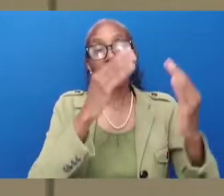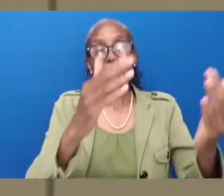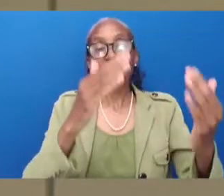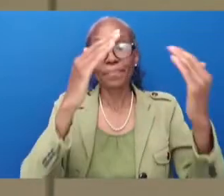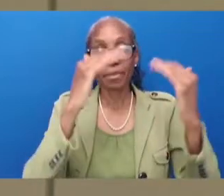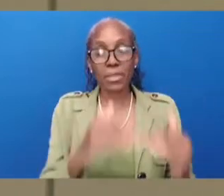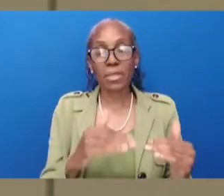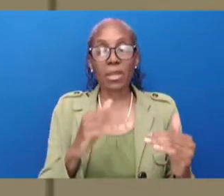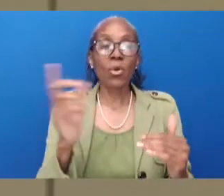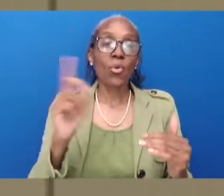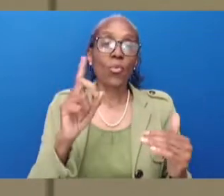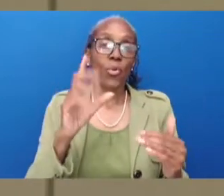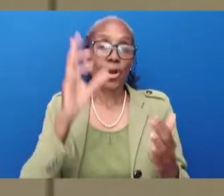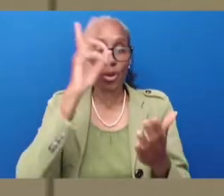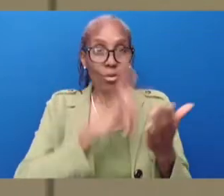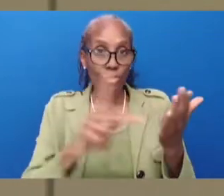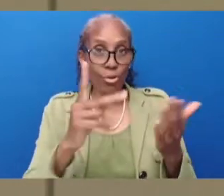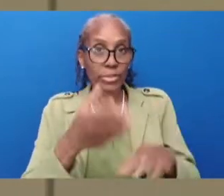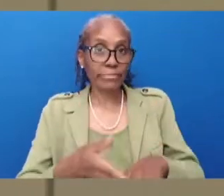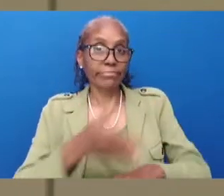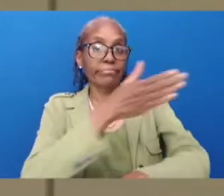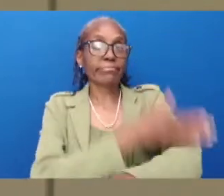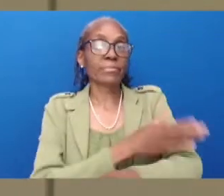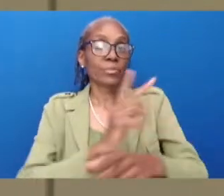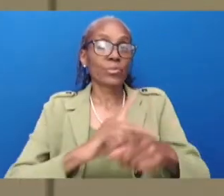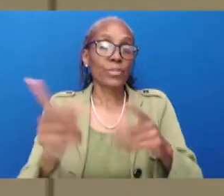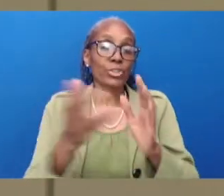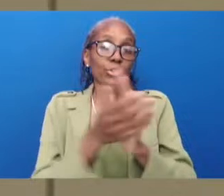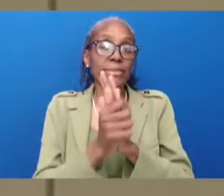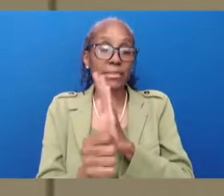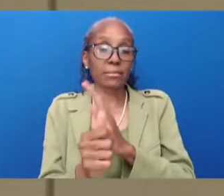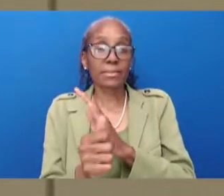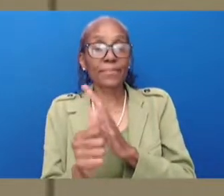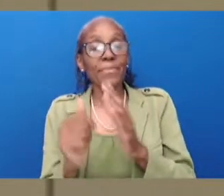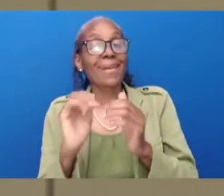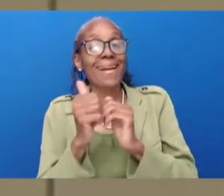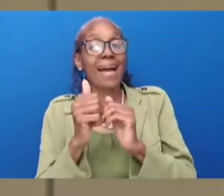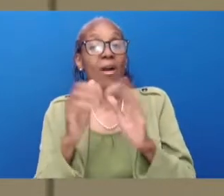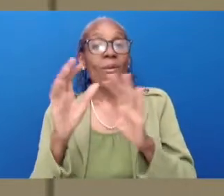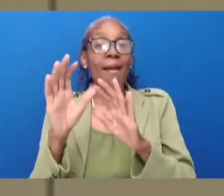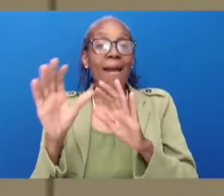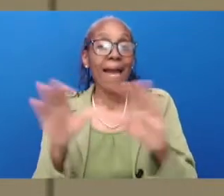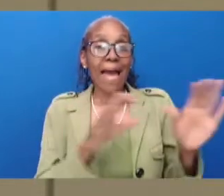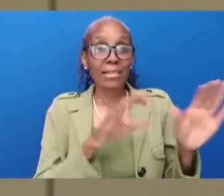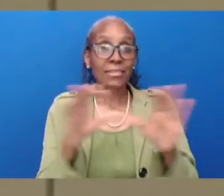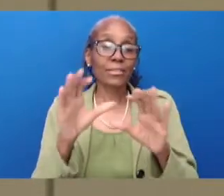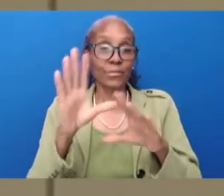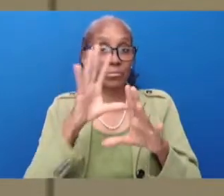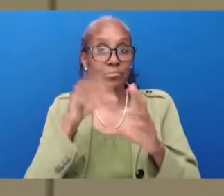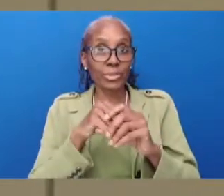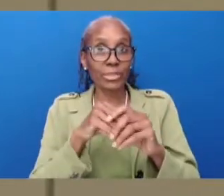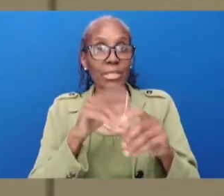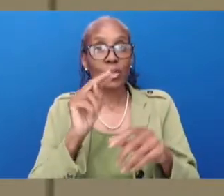ACCOUNTABILITY AND TRANSPARENCY